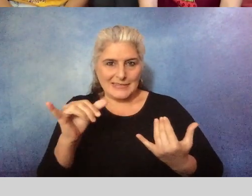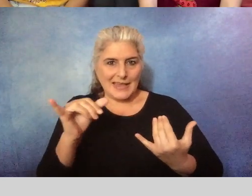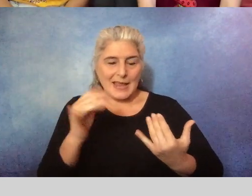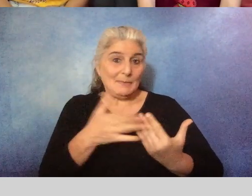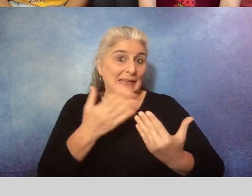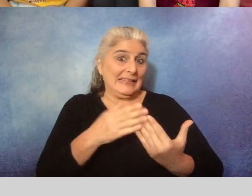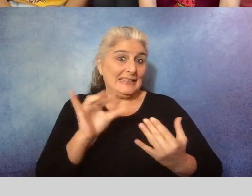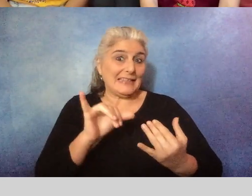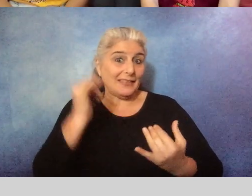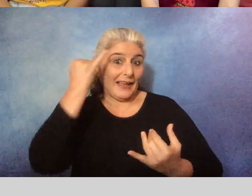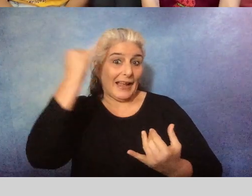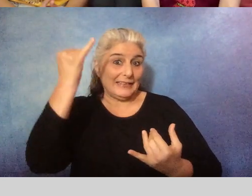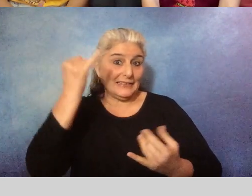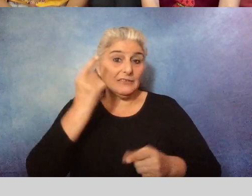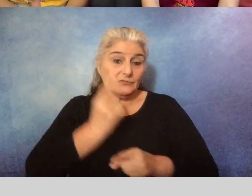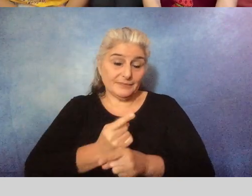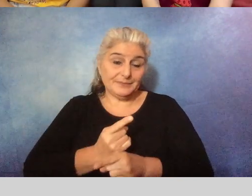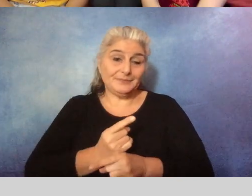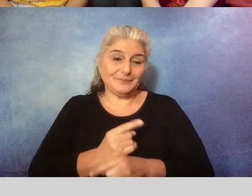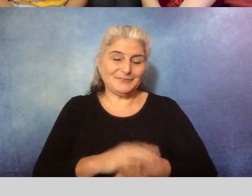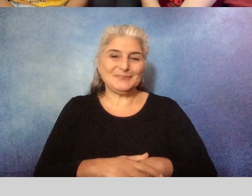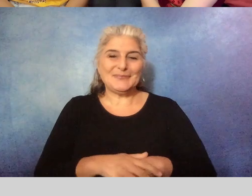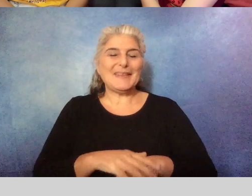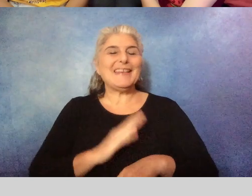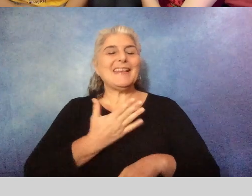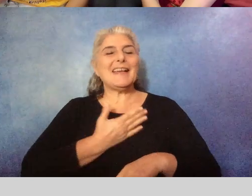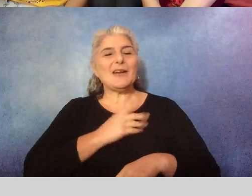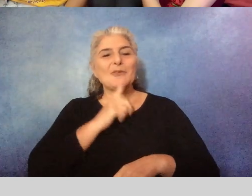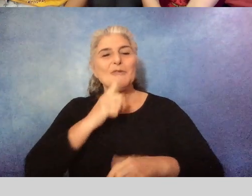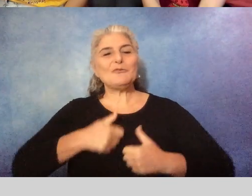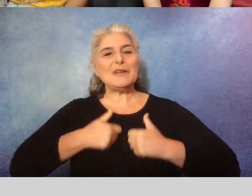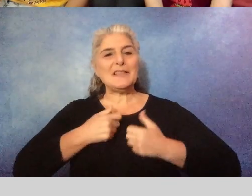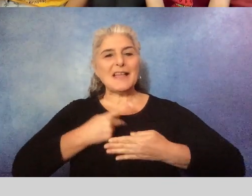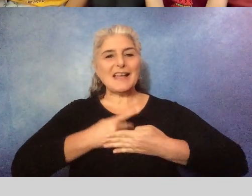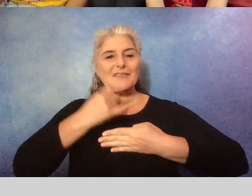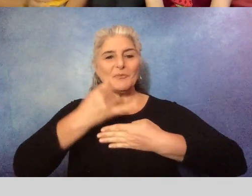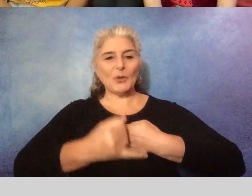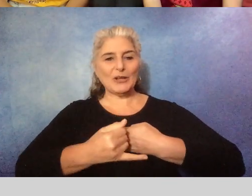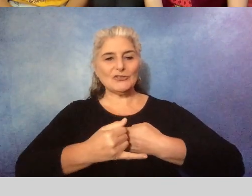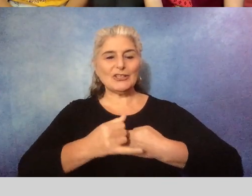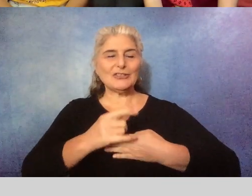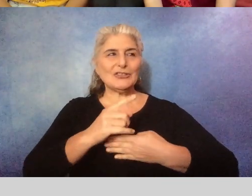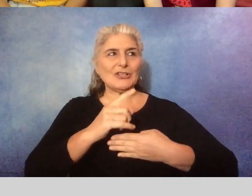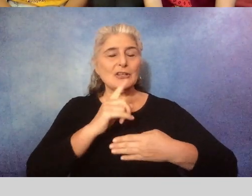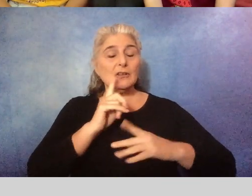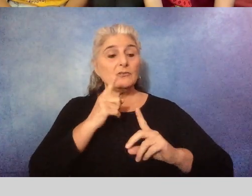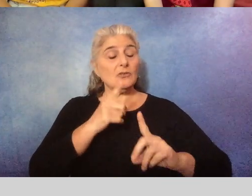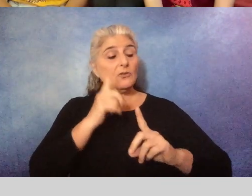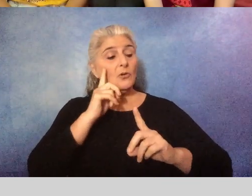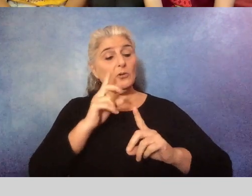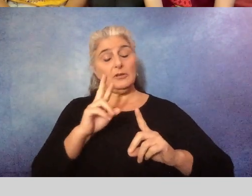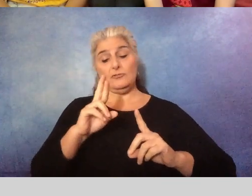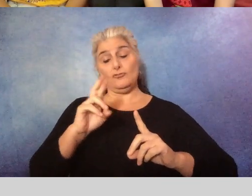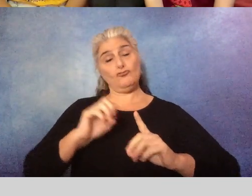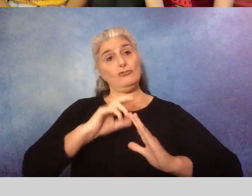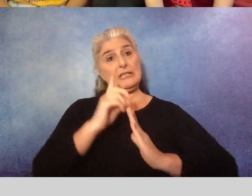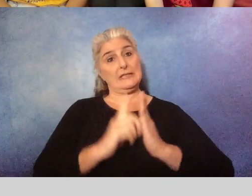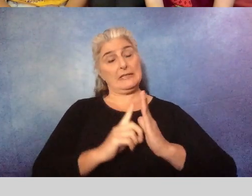[Mariella] And the projects we got was to redesign a platform